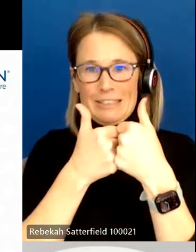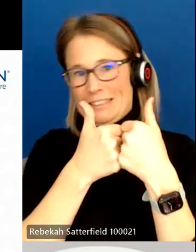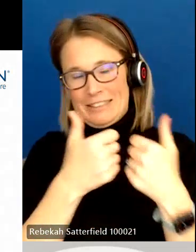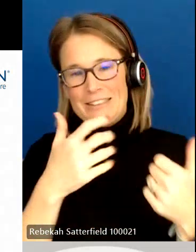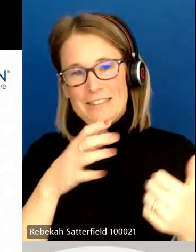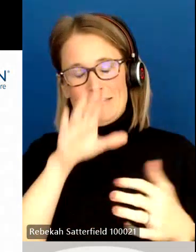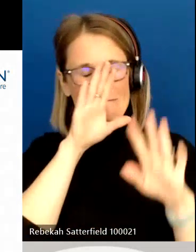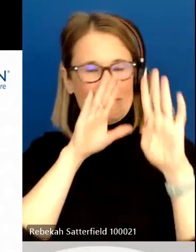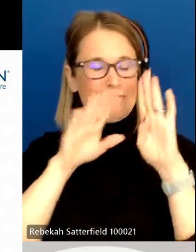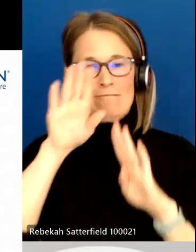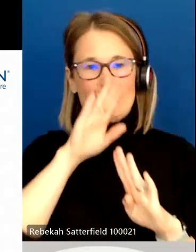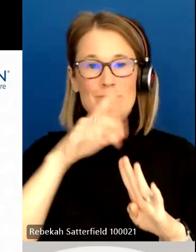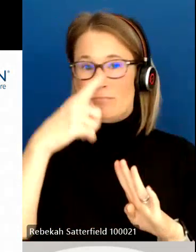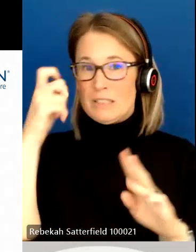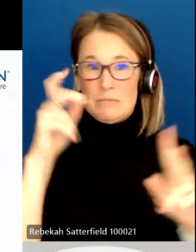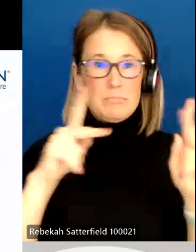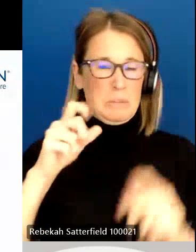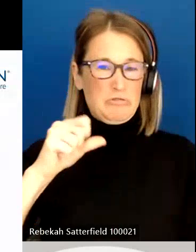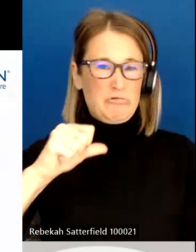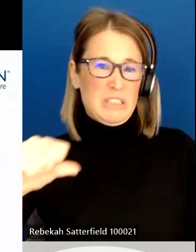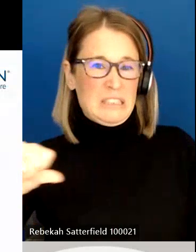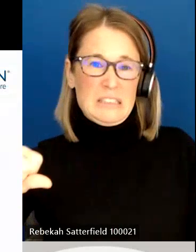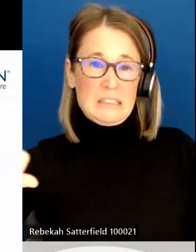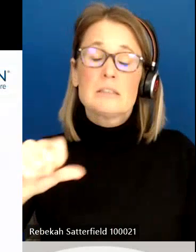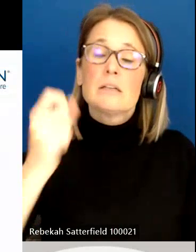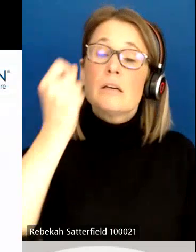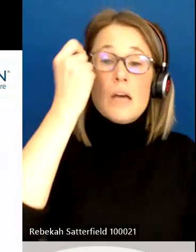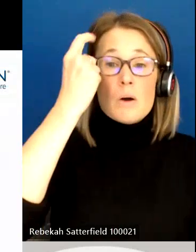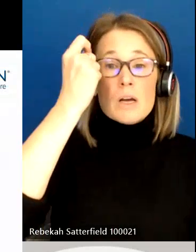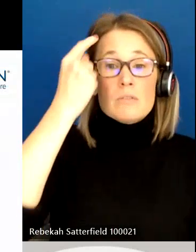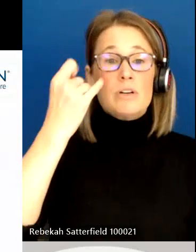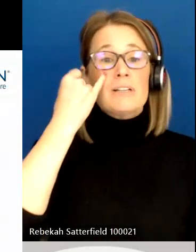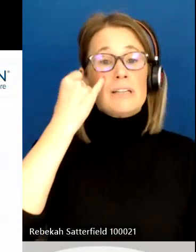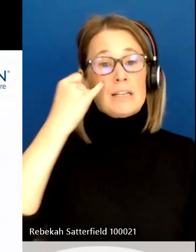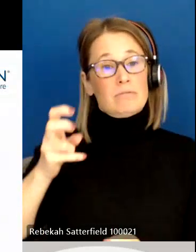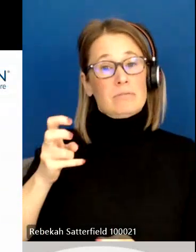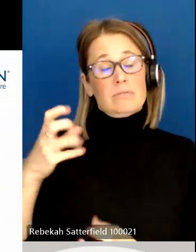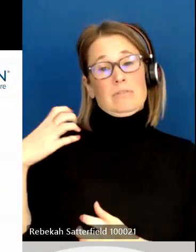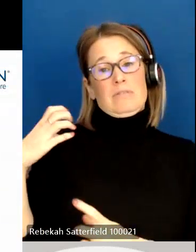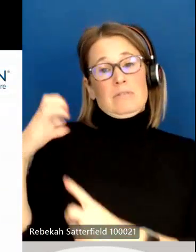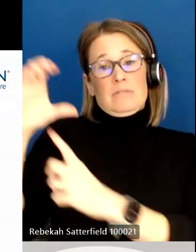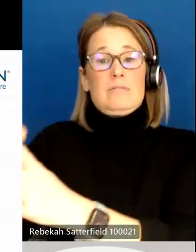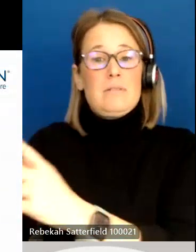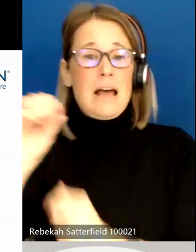initial resistance how however Outsourcing the process to people who are qualified and objective